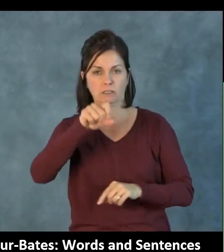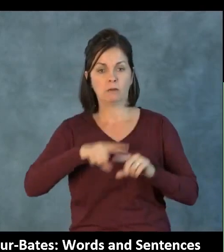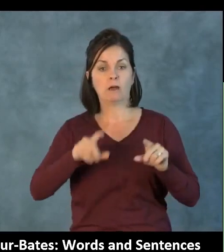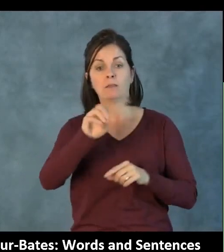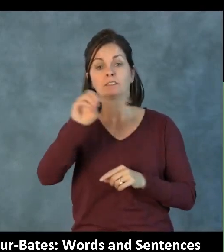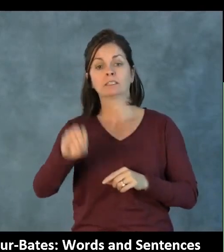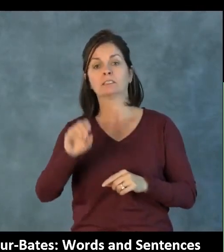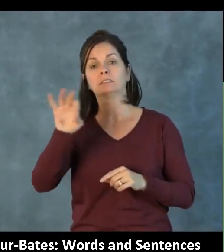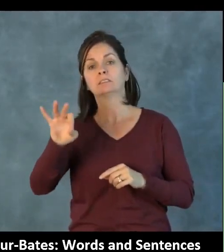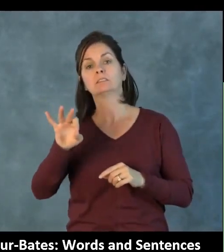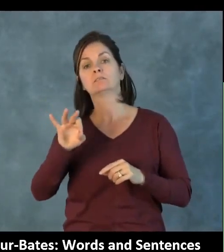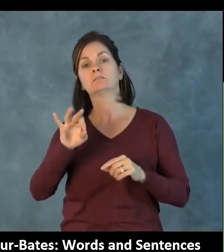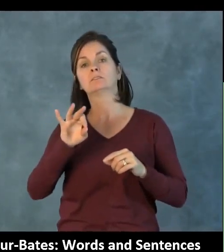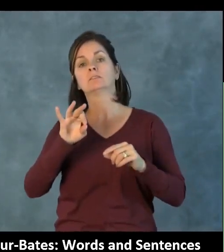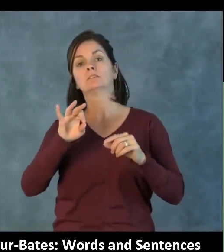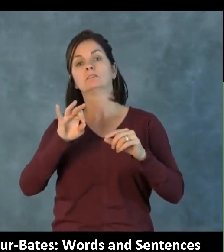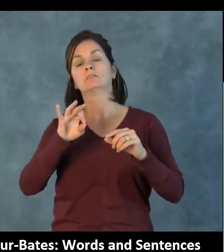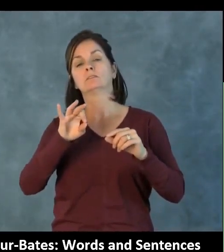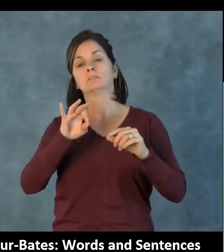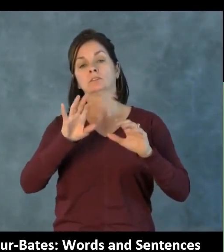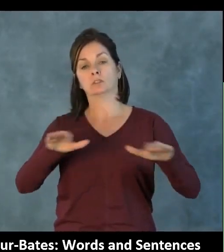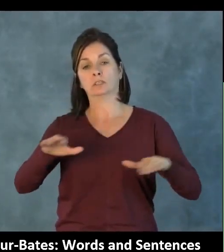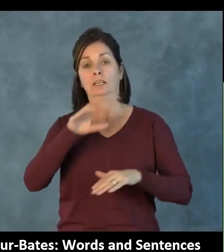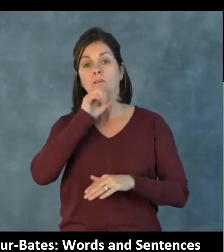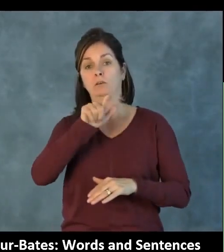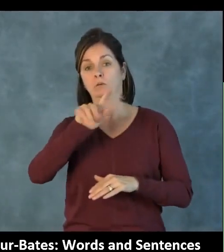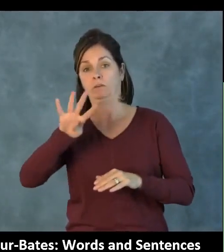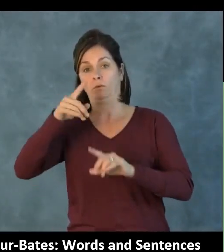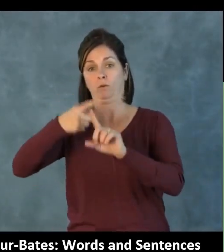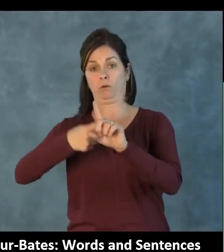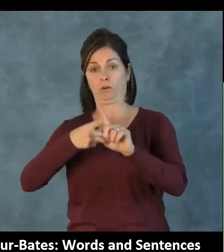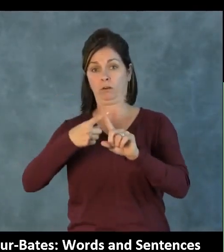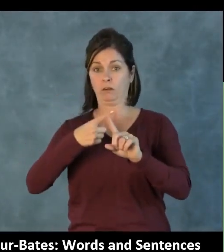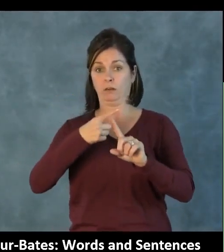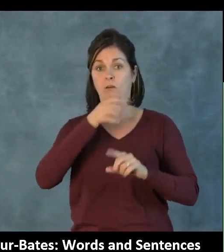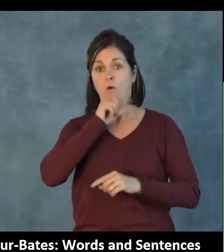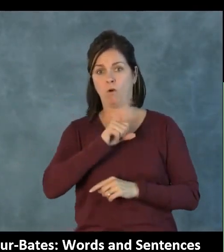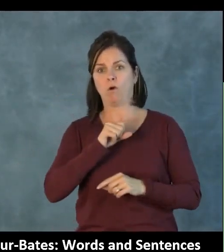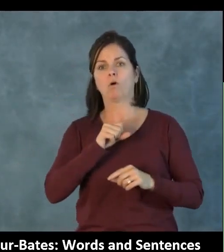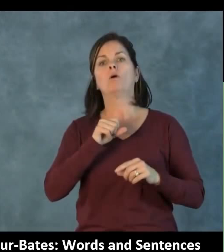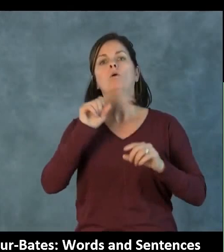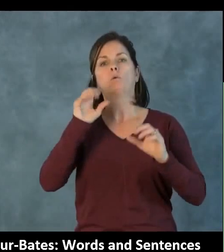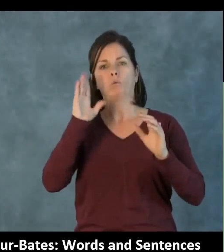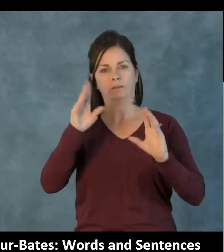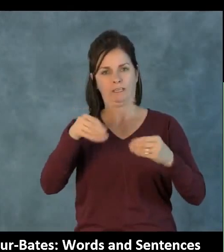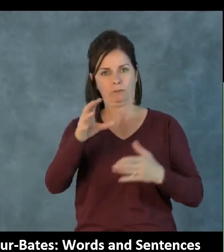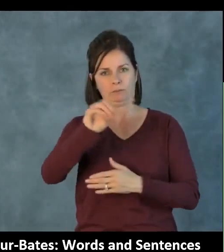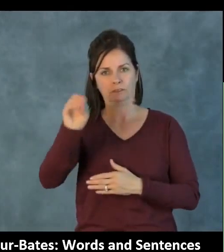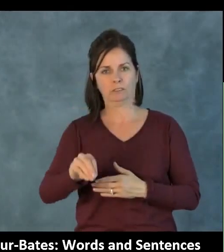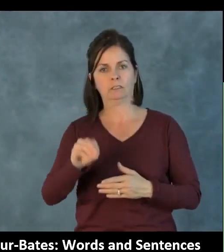the percentage of children at 24 months of age, who can produce that given word.